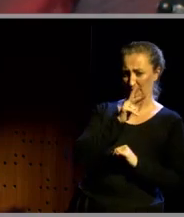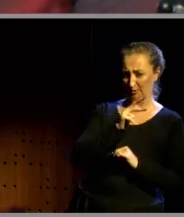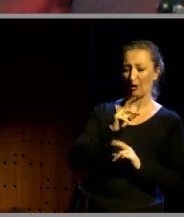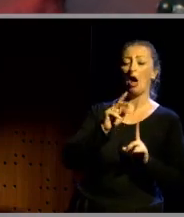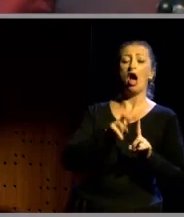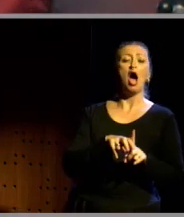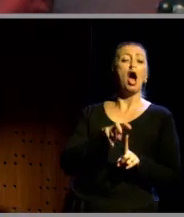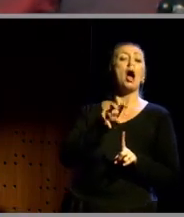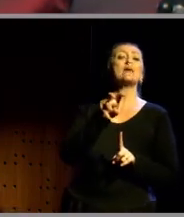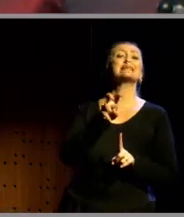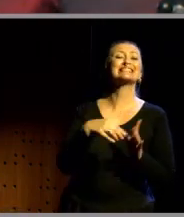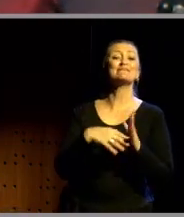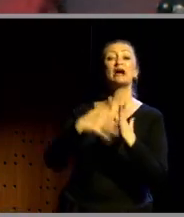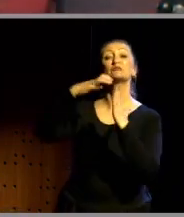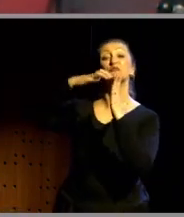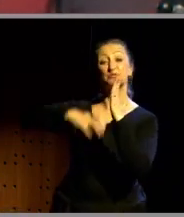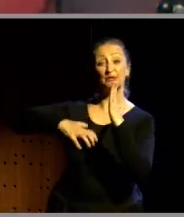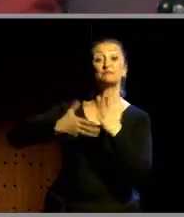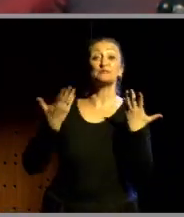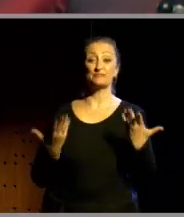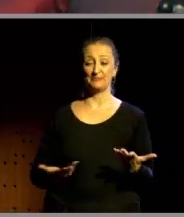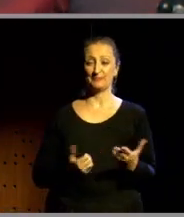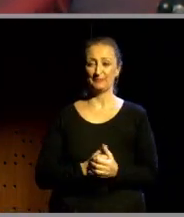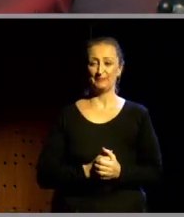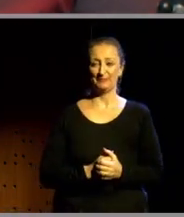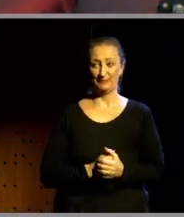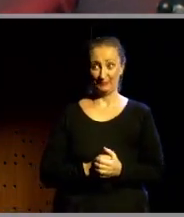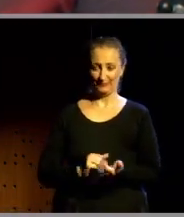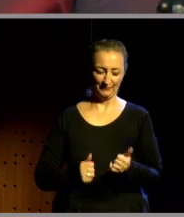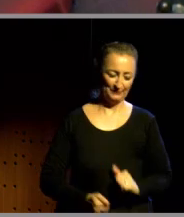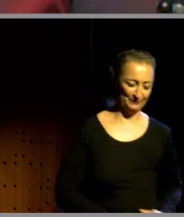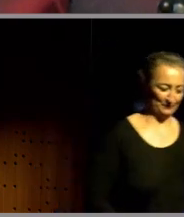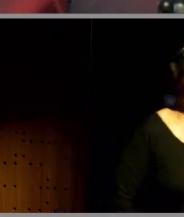I'm gonna stick to the script now and to the reason that we're actually here tonight,